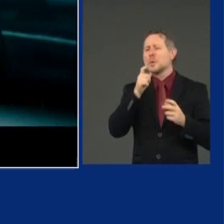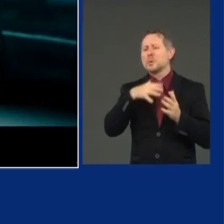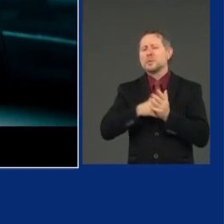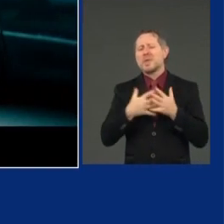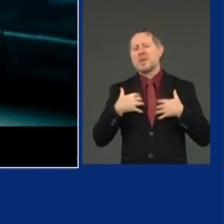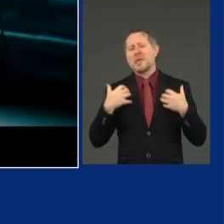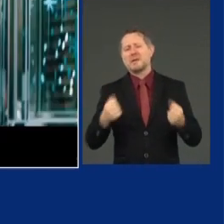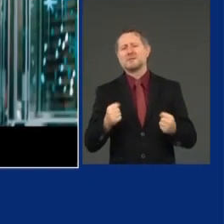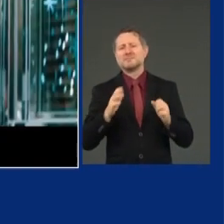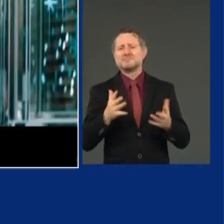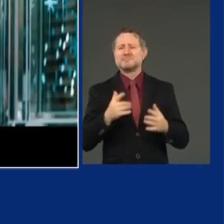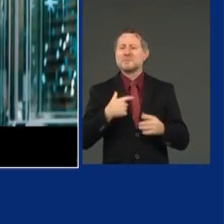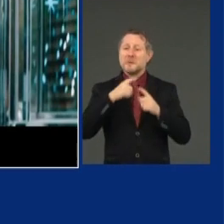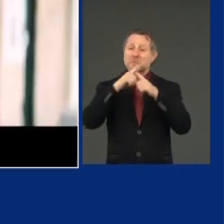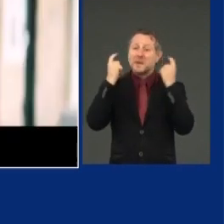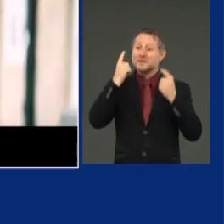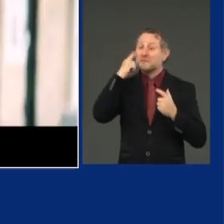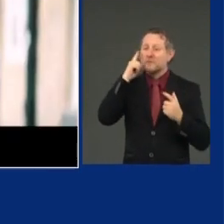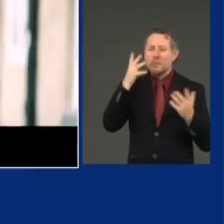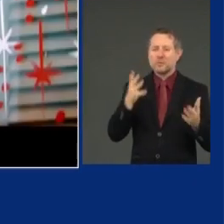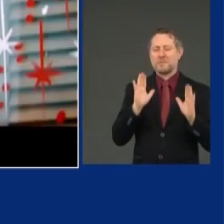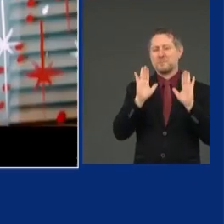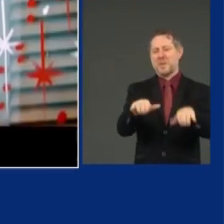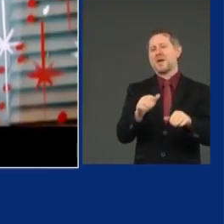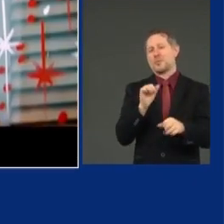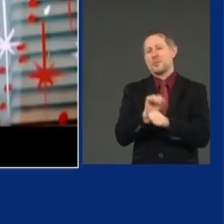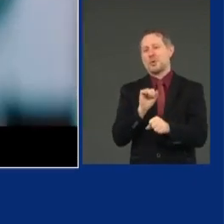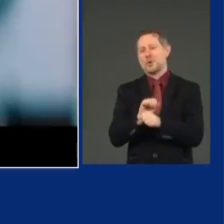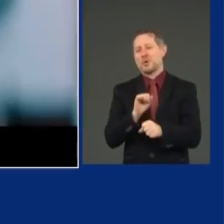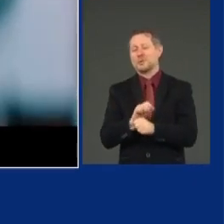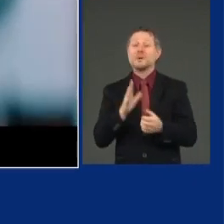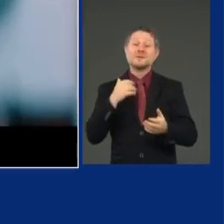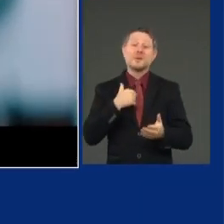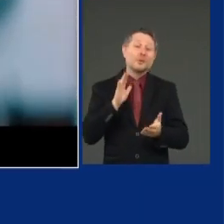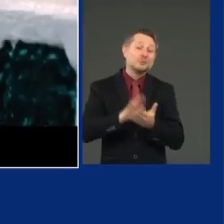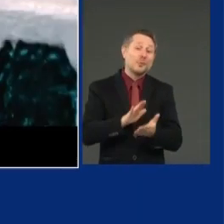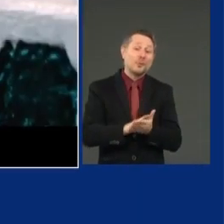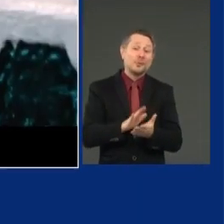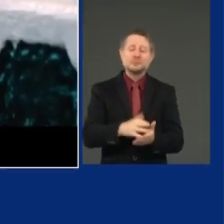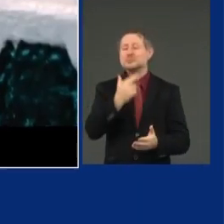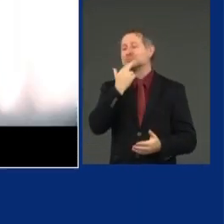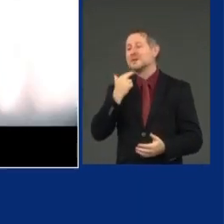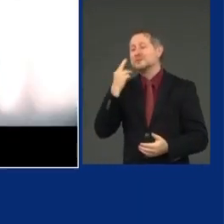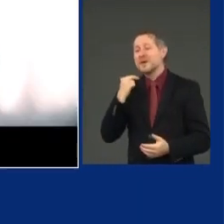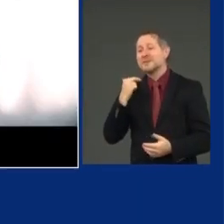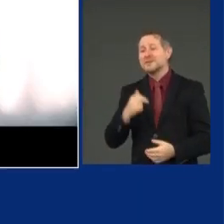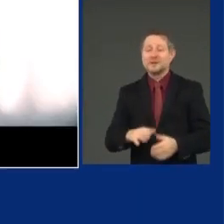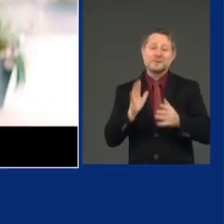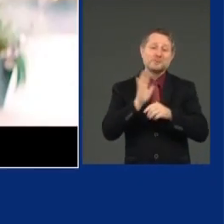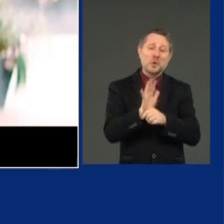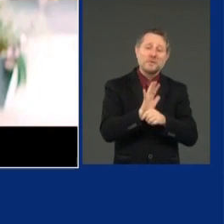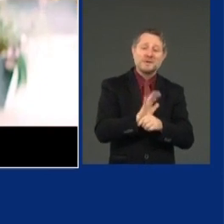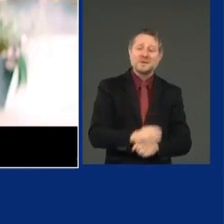ACCESS TO HEALTH CARE. FOR MY COMMUNITY. TRANSIT WORKERS.